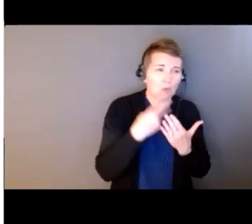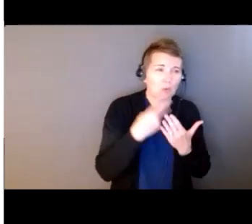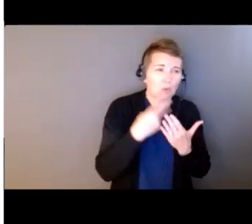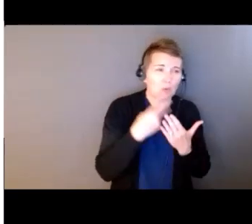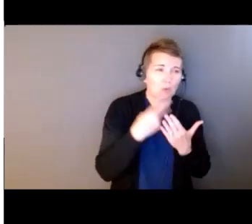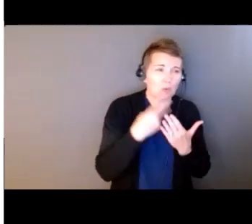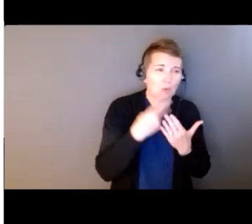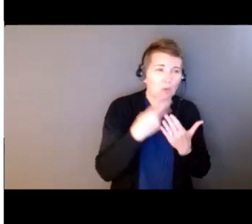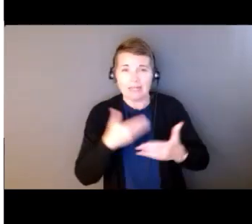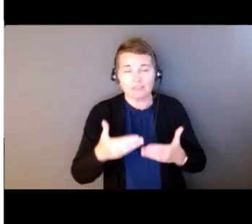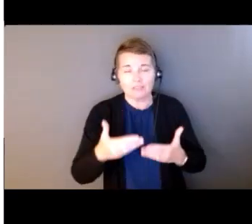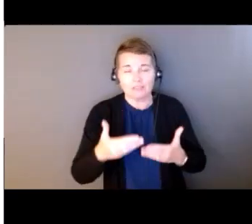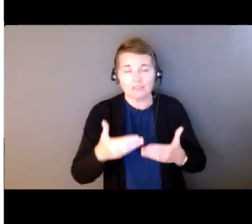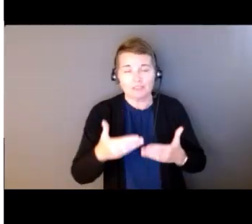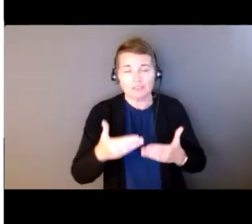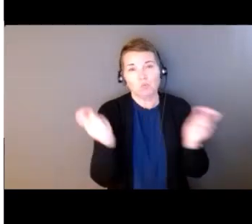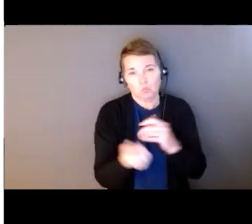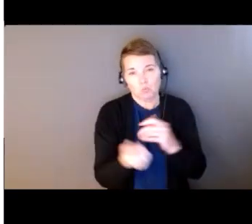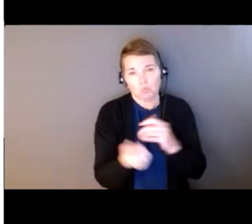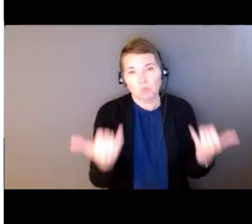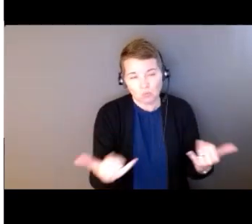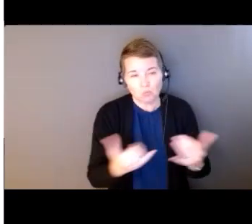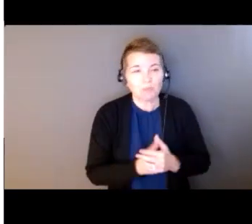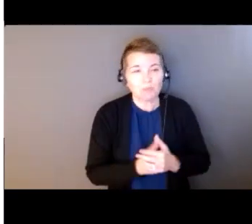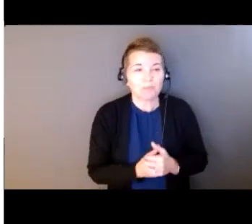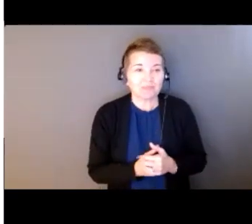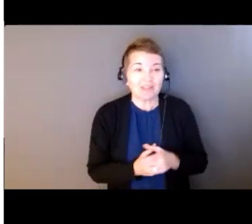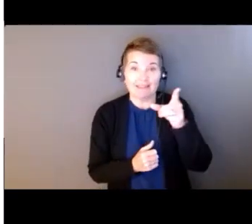You can see here the link to the updated portal.